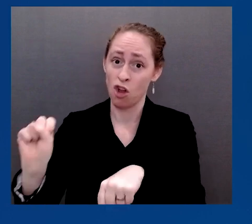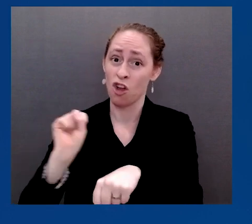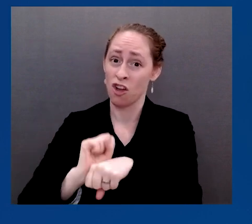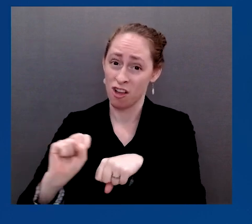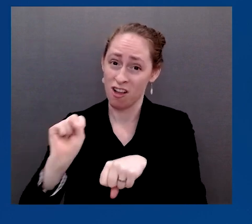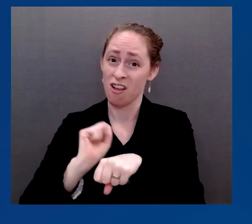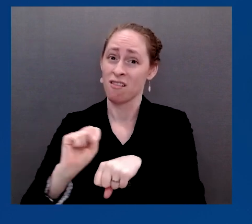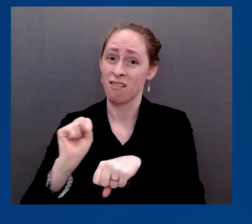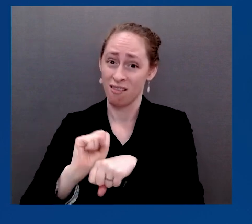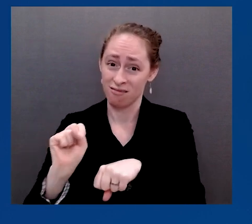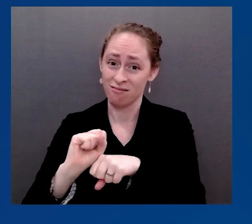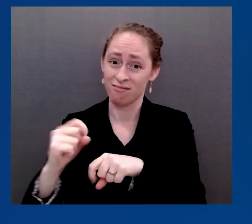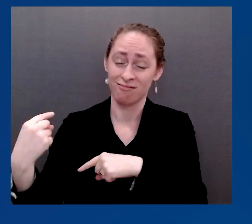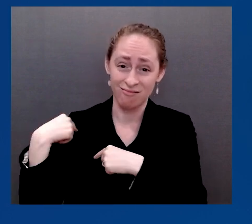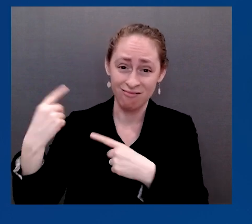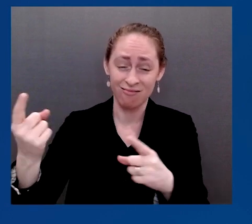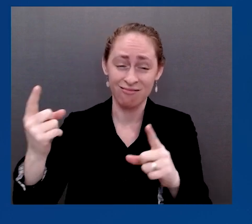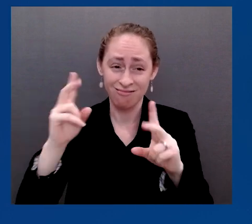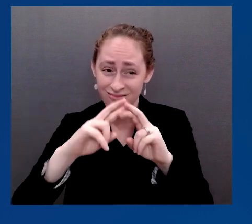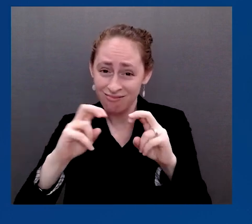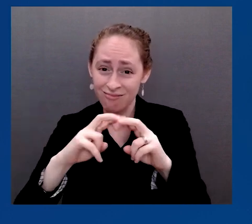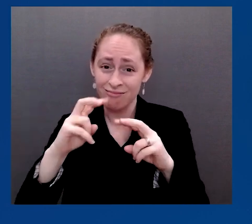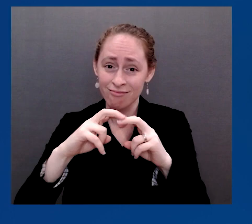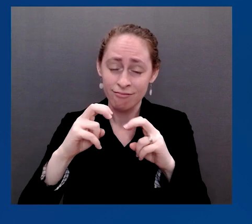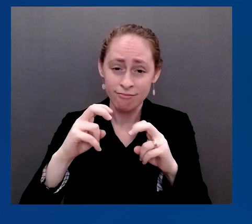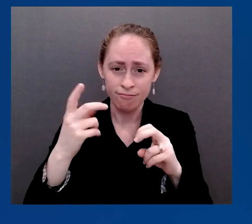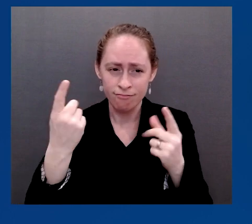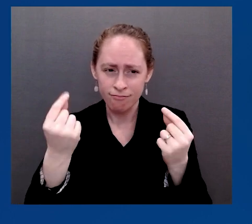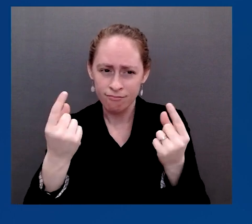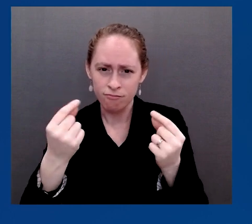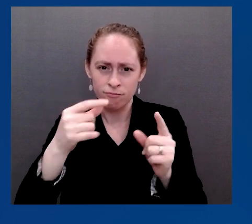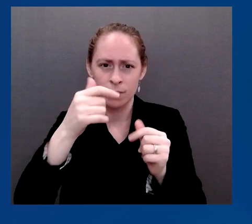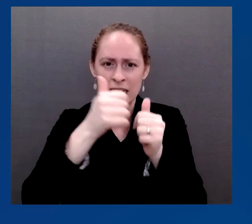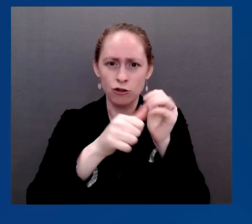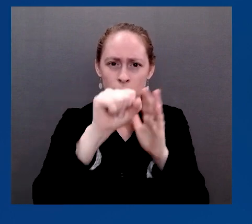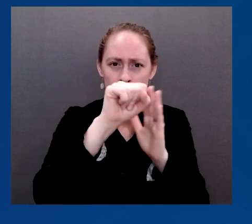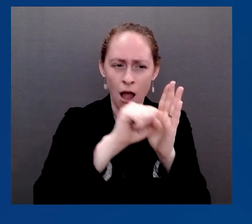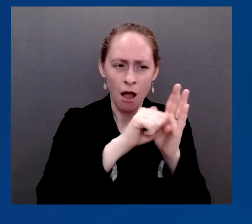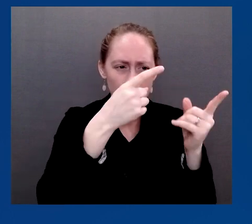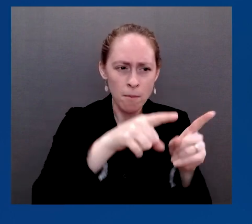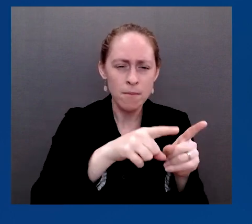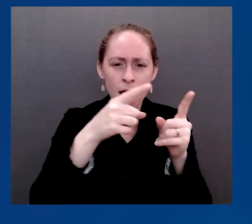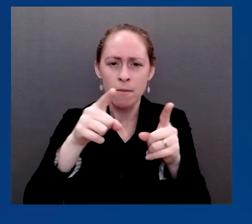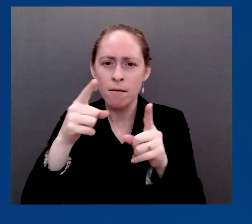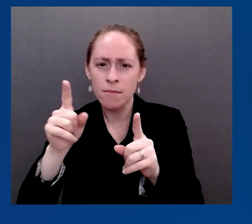What I will say though is, you know, our hospitalizations are still high, our death rates are still high.